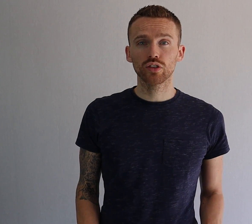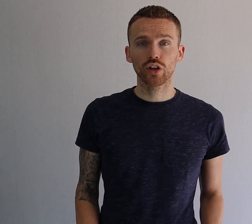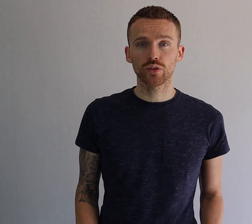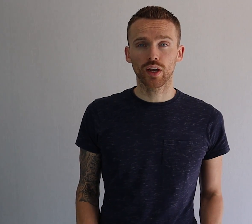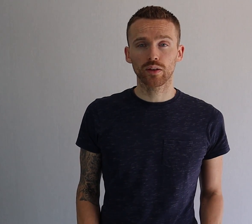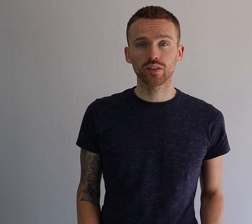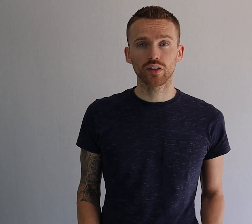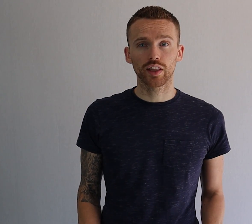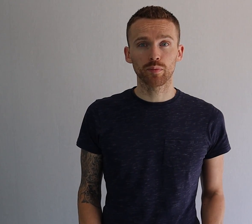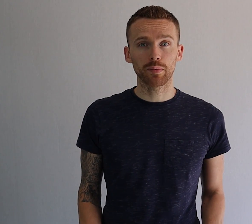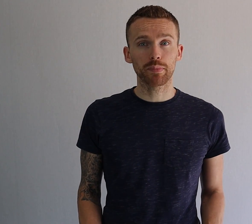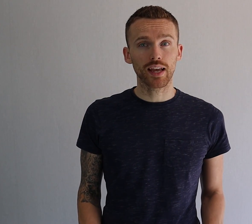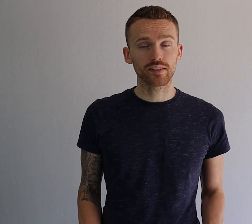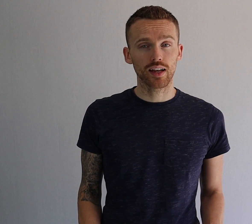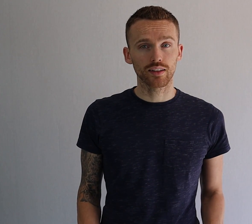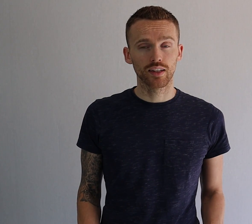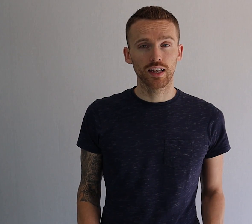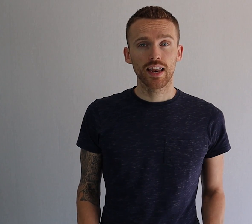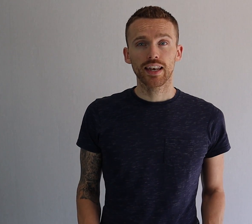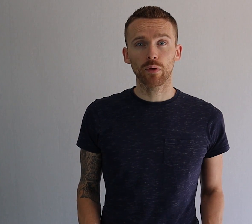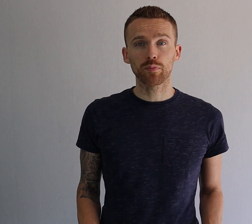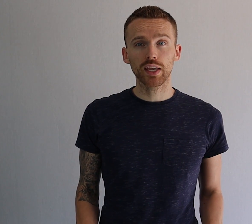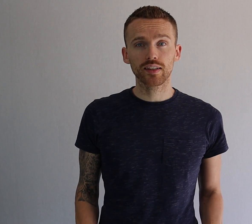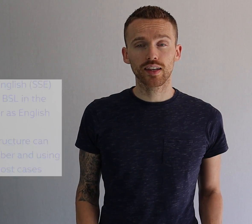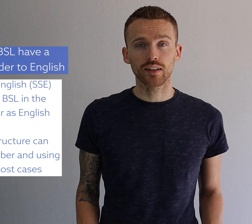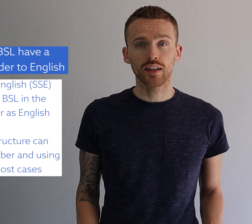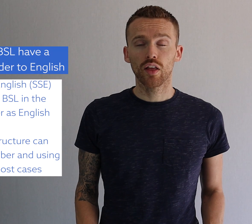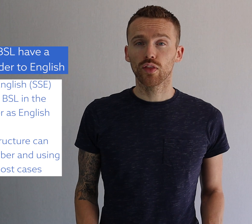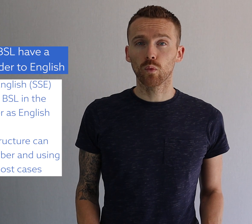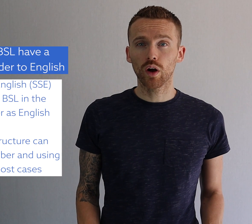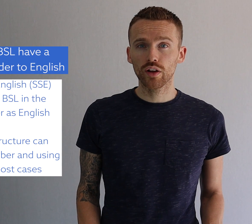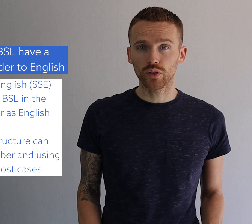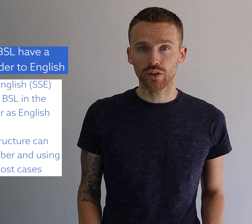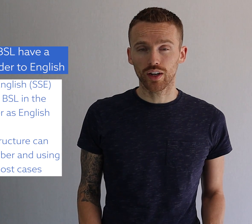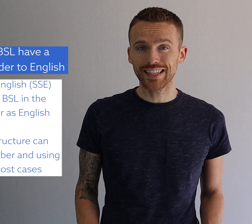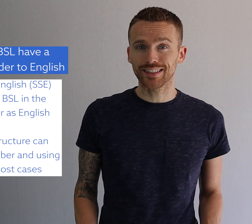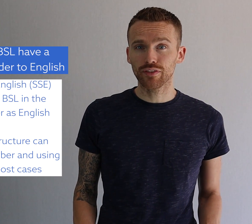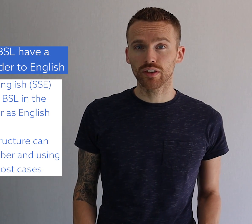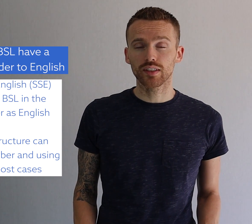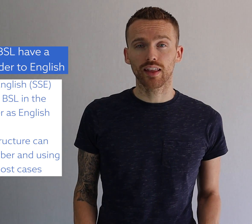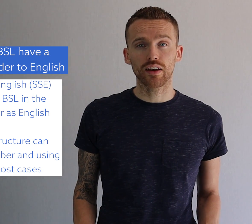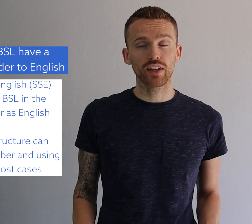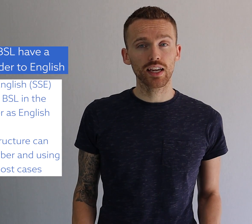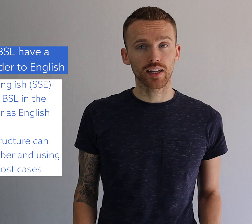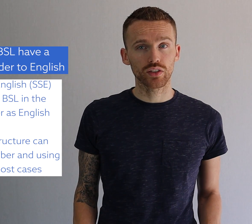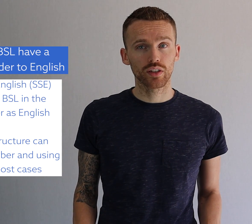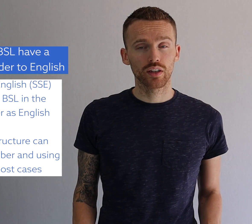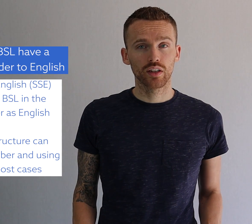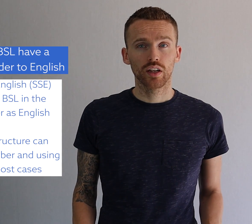to show you how to sign them in BSL. Now in BSL the word order is different to that of